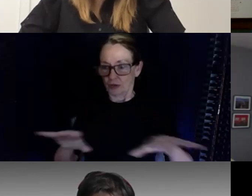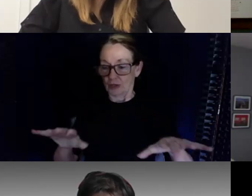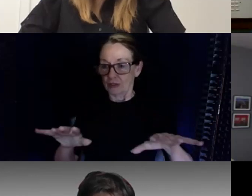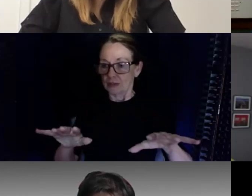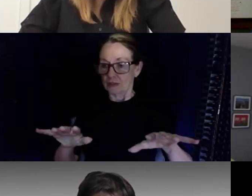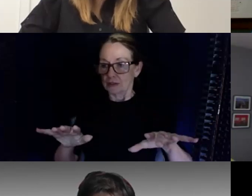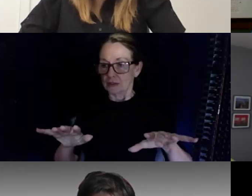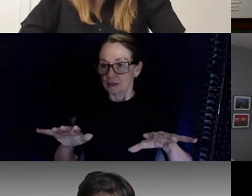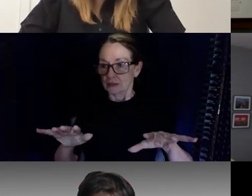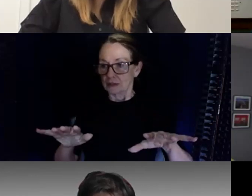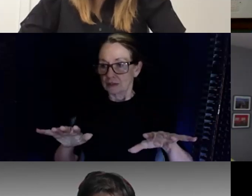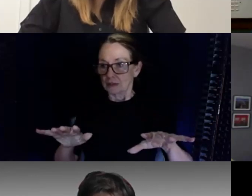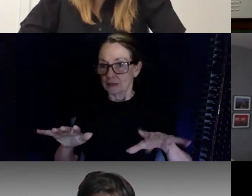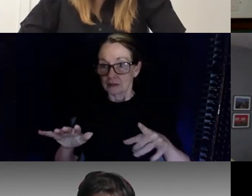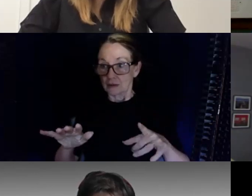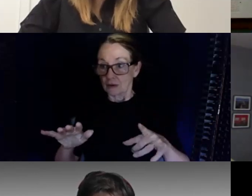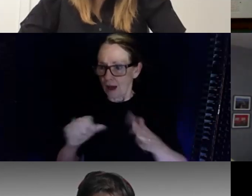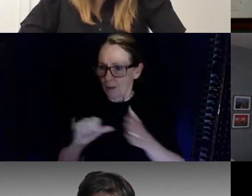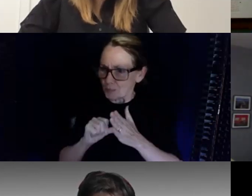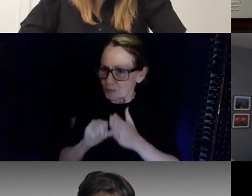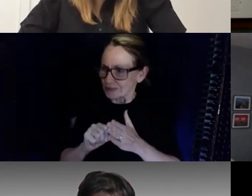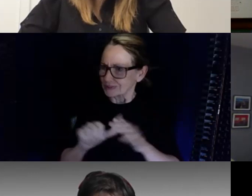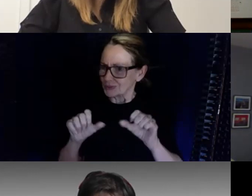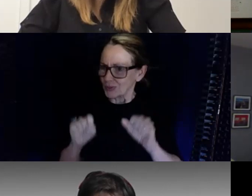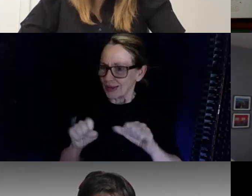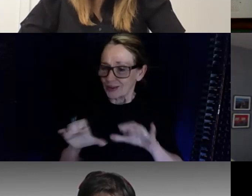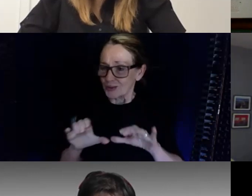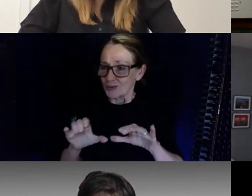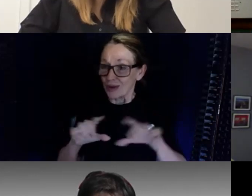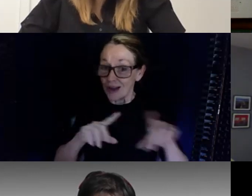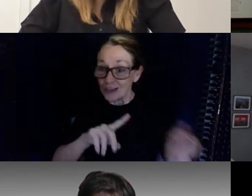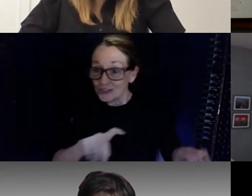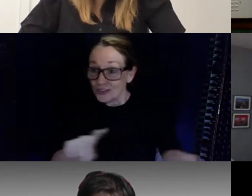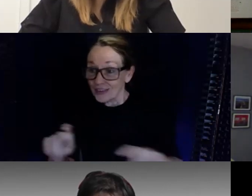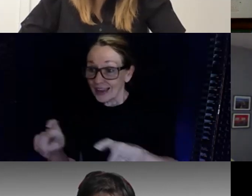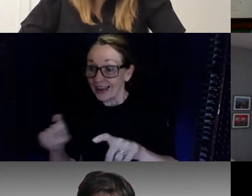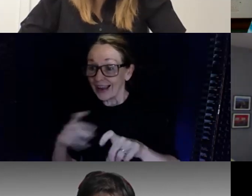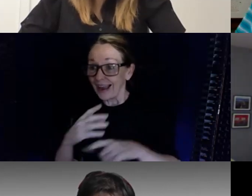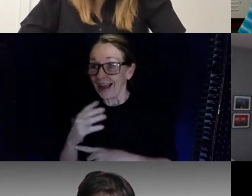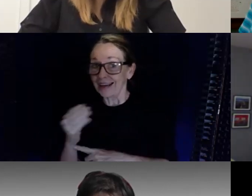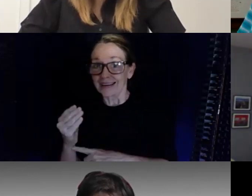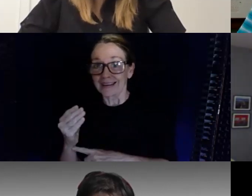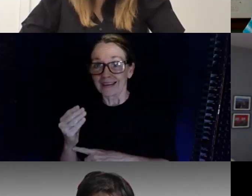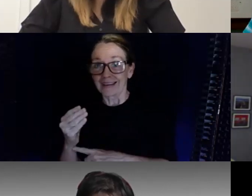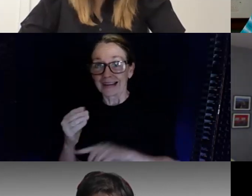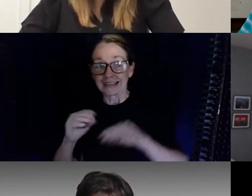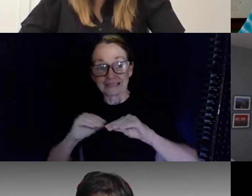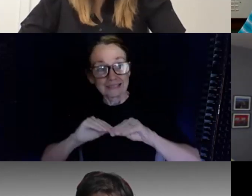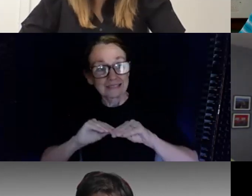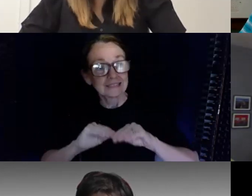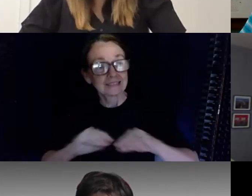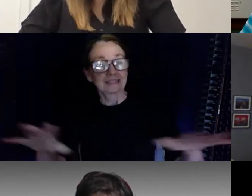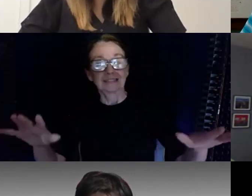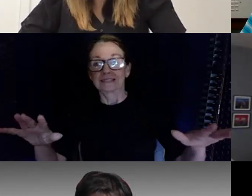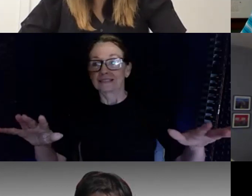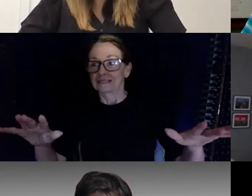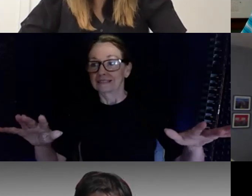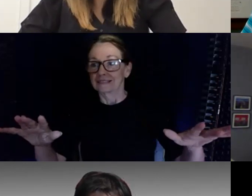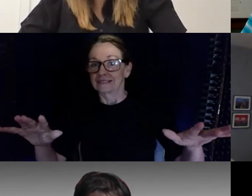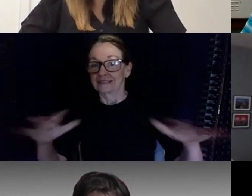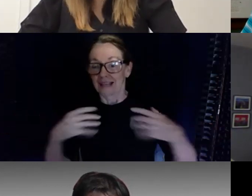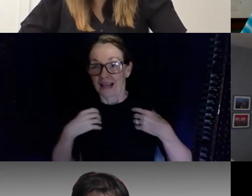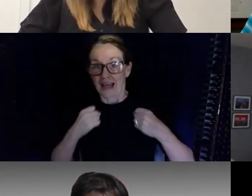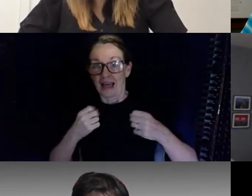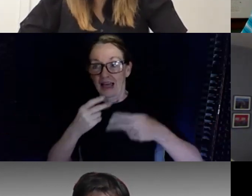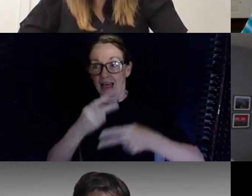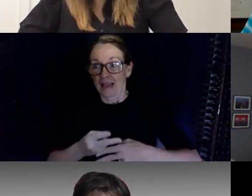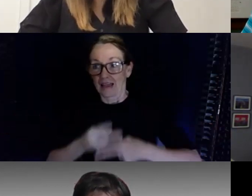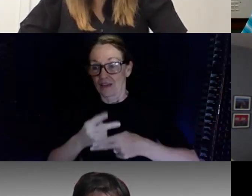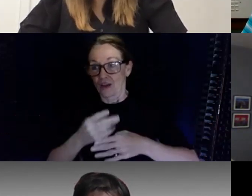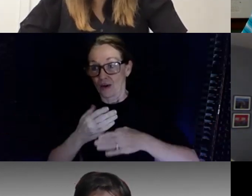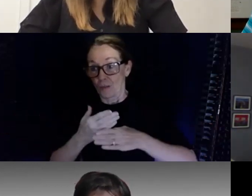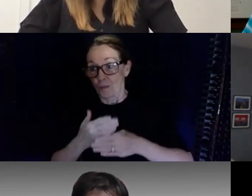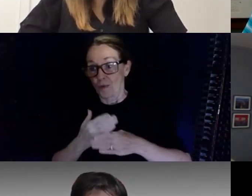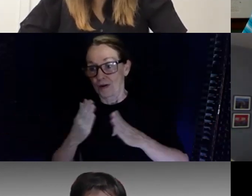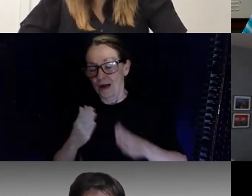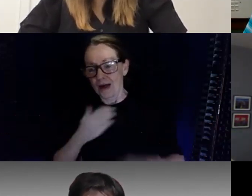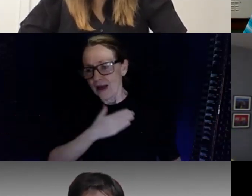AND REALLY BUSY AND STILL IN PREVENTIVE MODE.